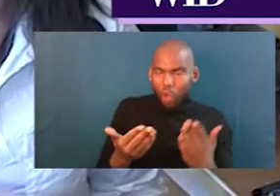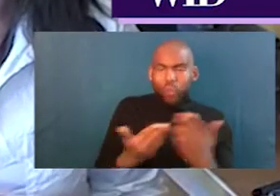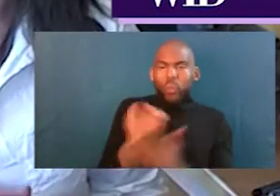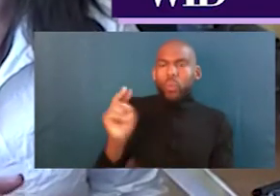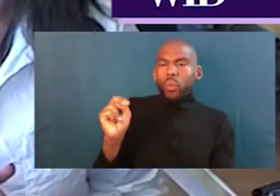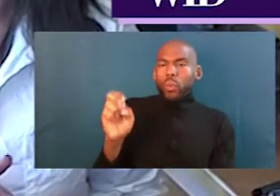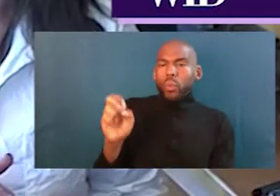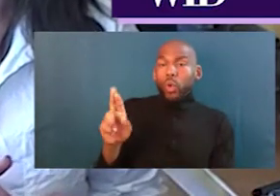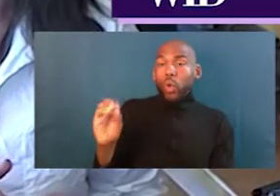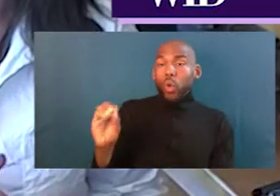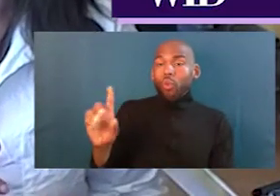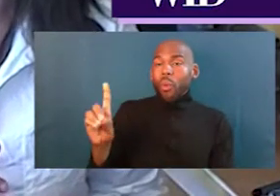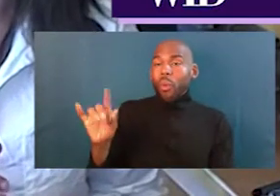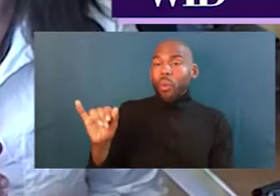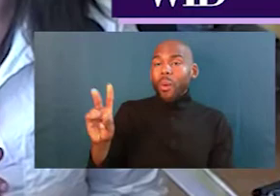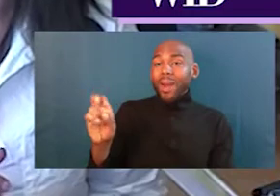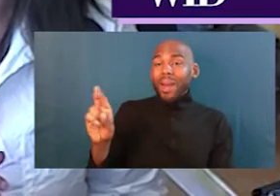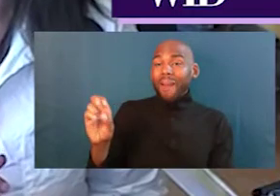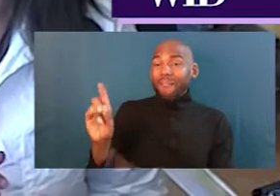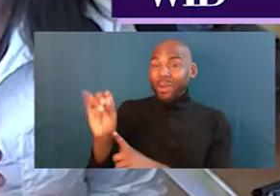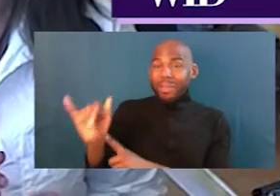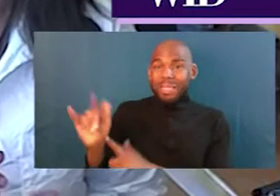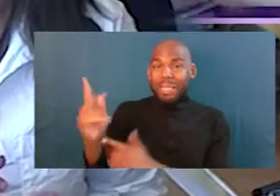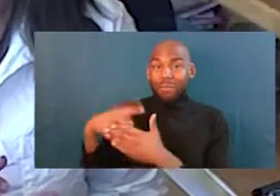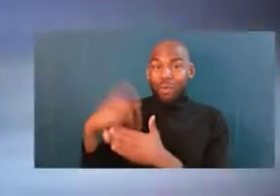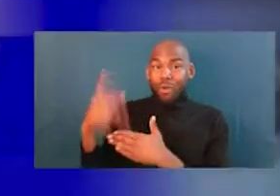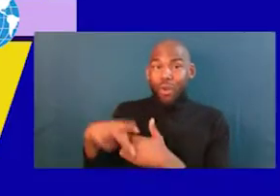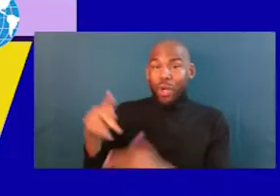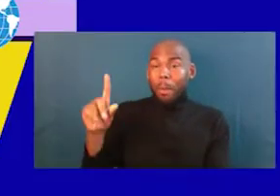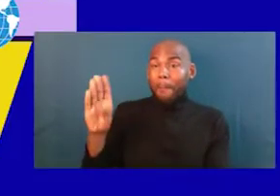through the neurodiversity program by the start of 2023.